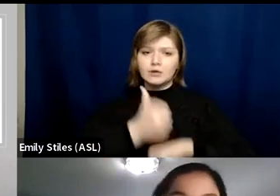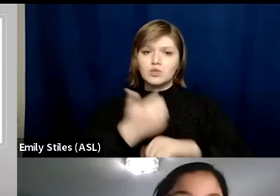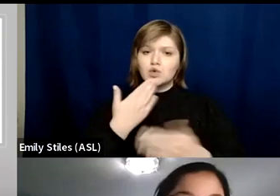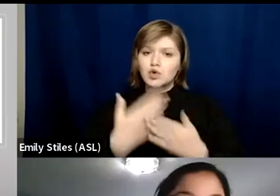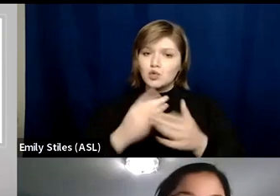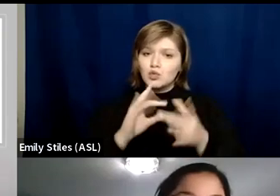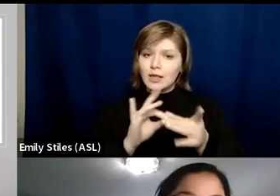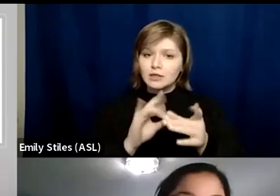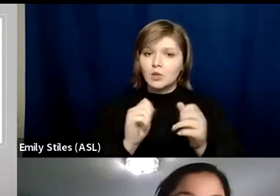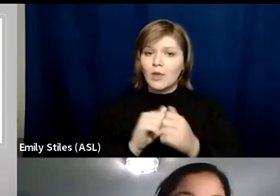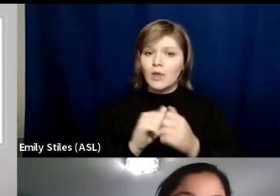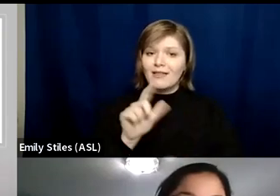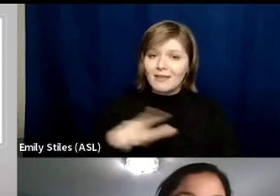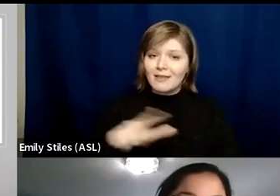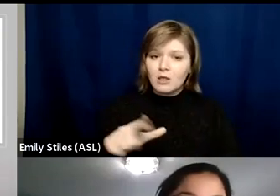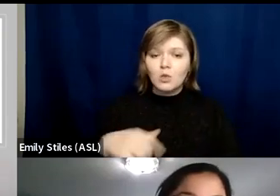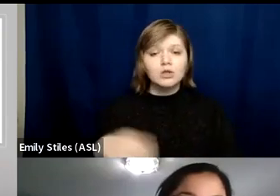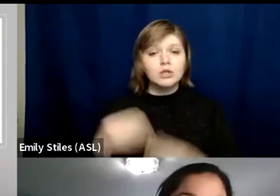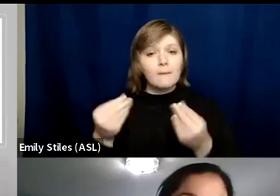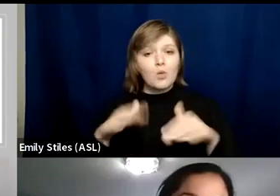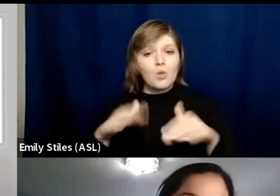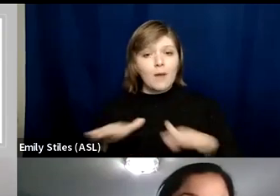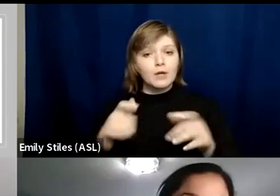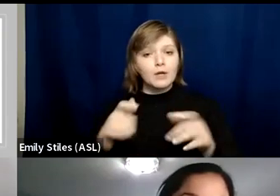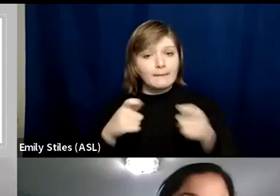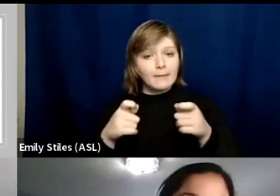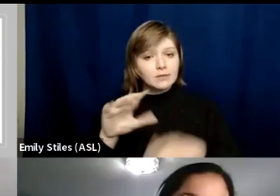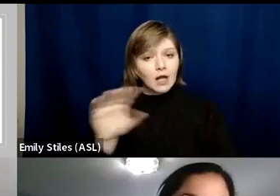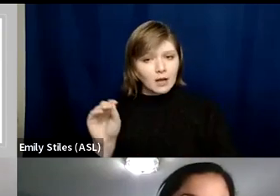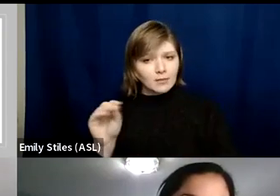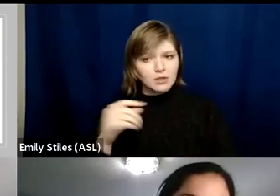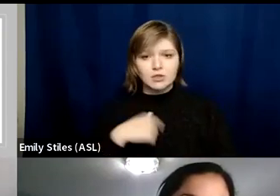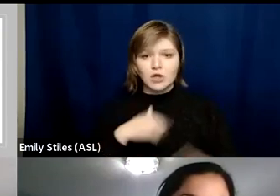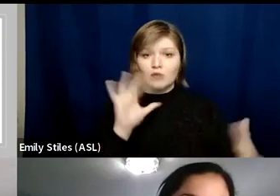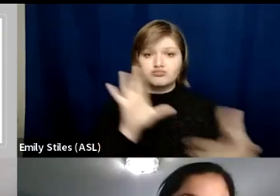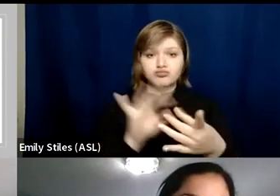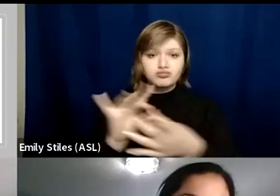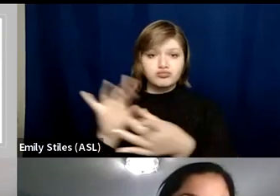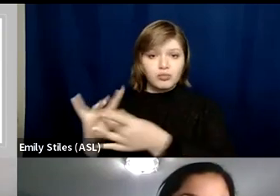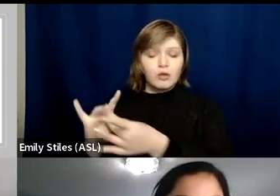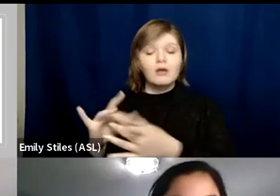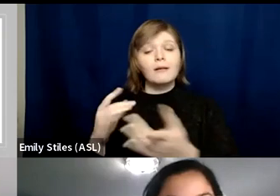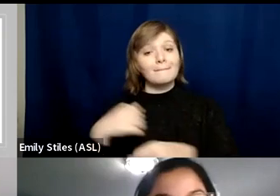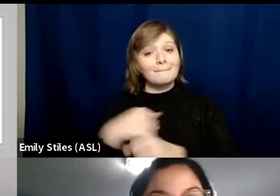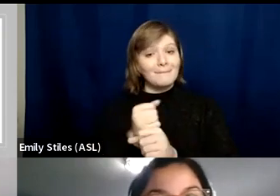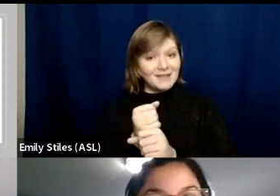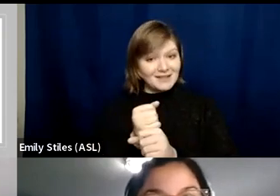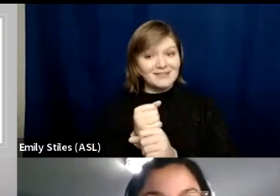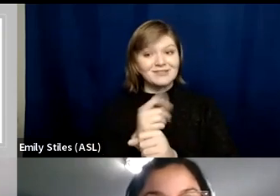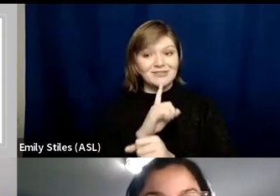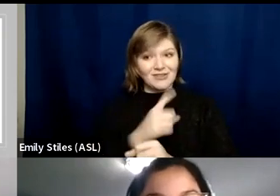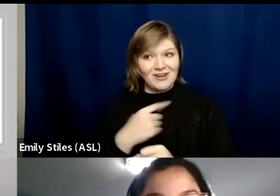We have a small program, and Adam I will look at you with state-funded